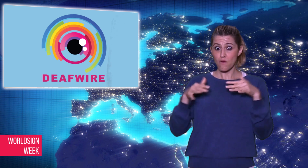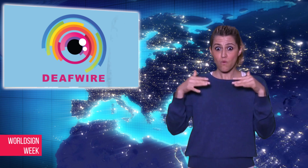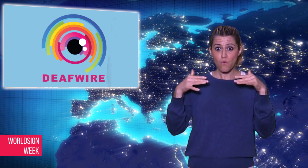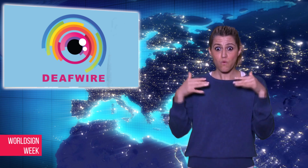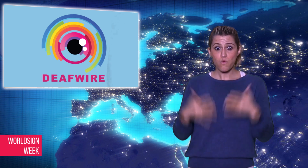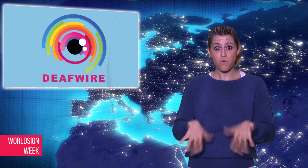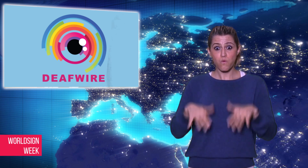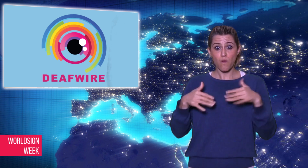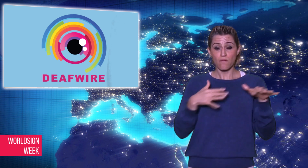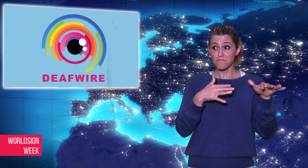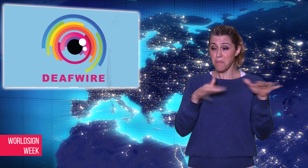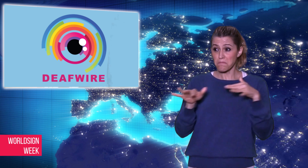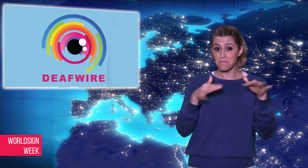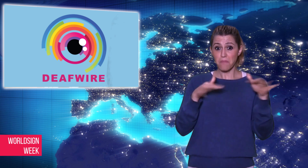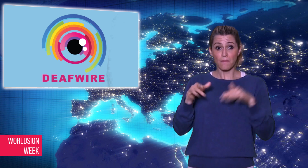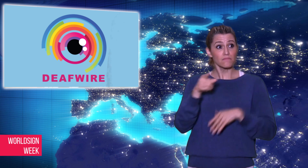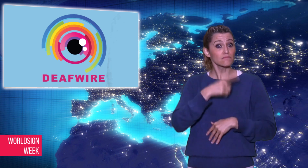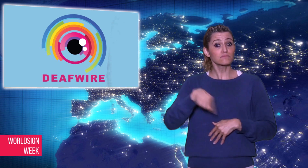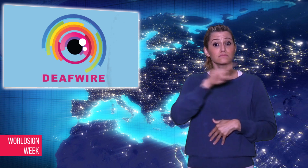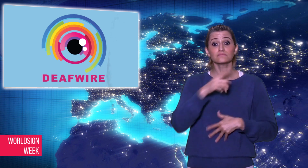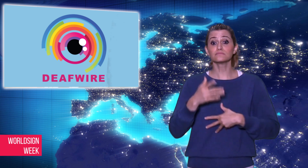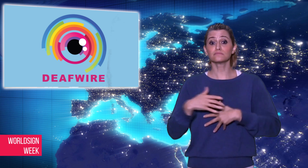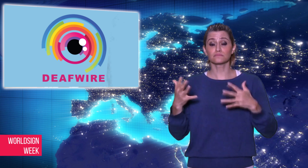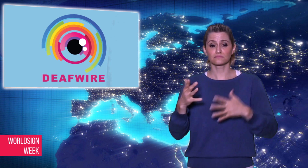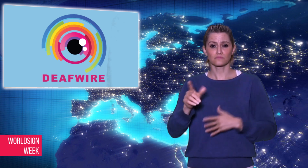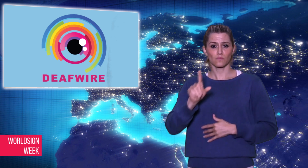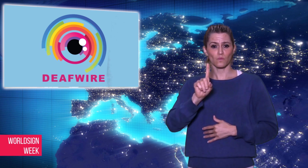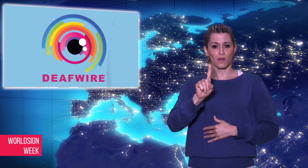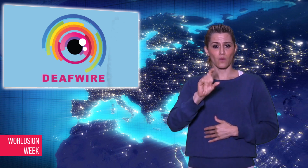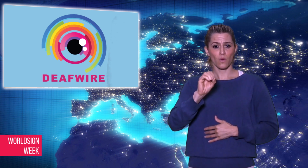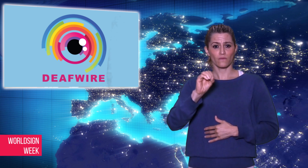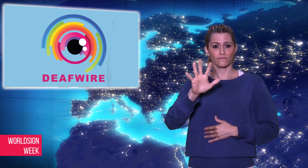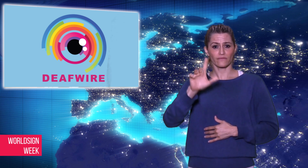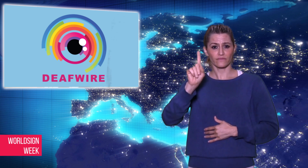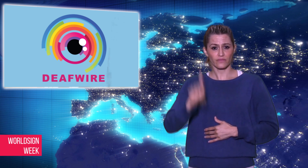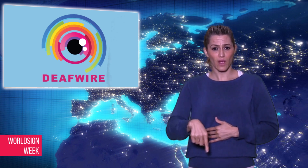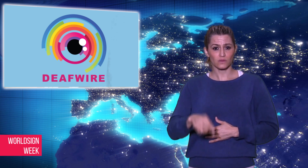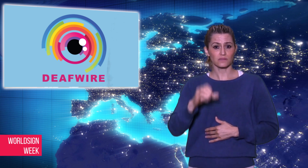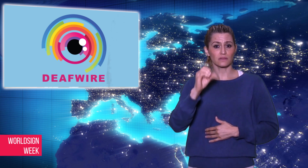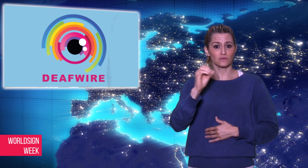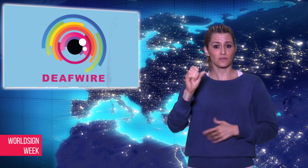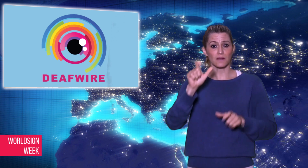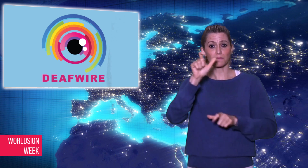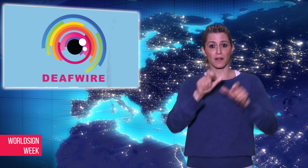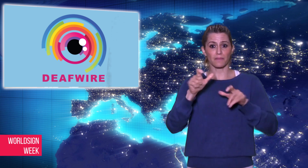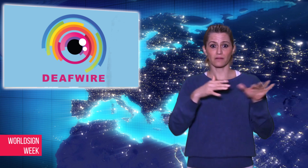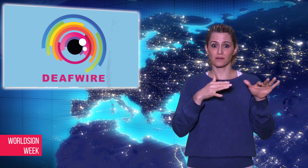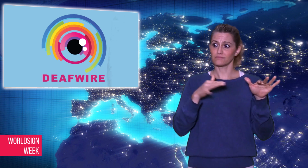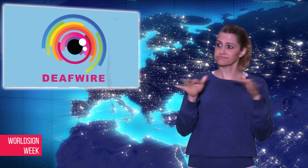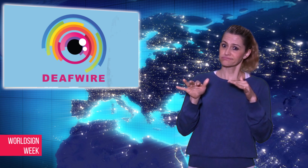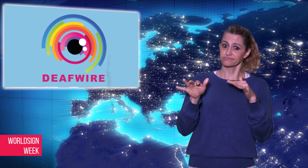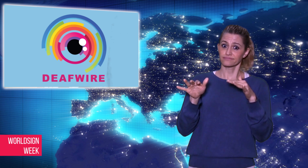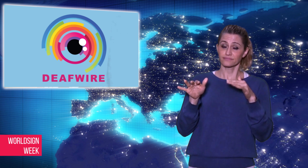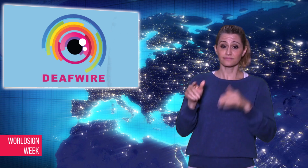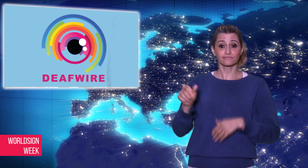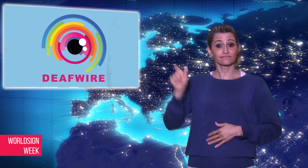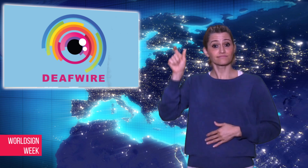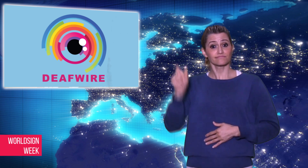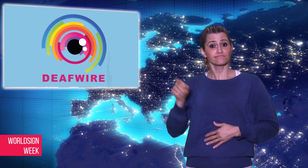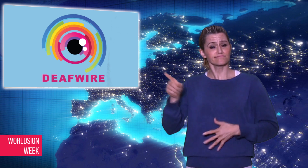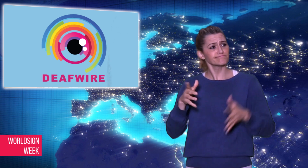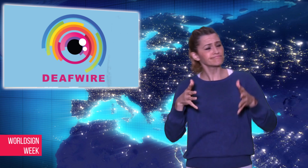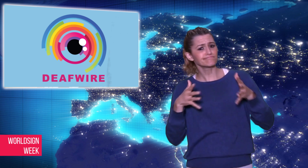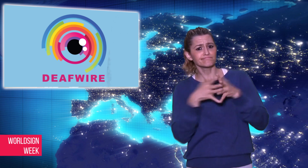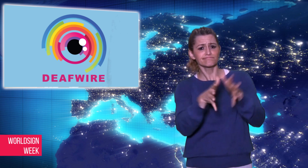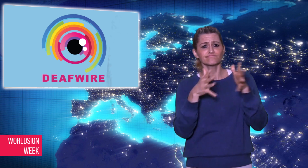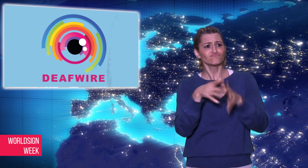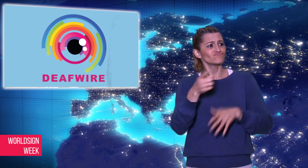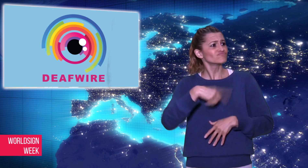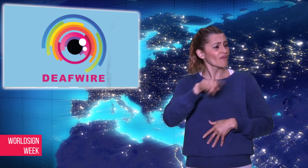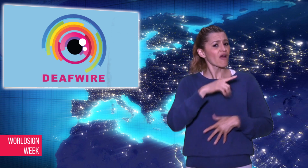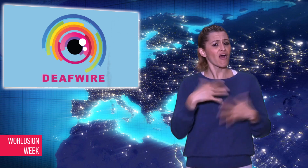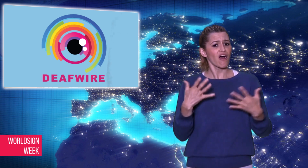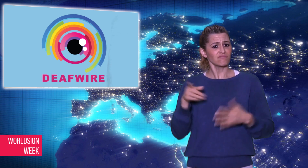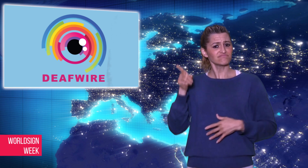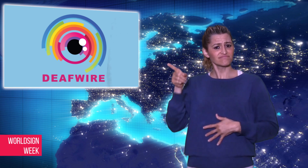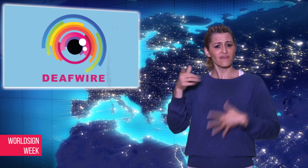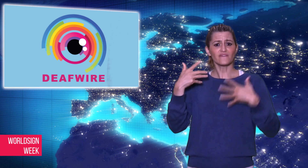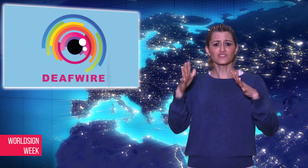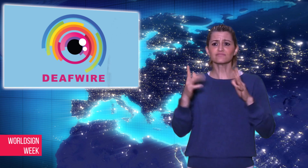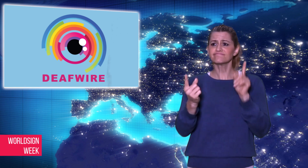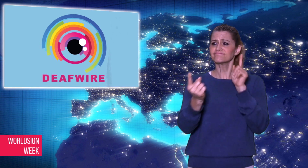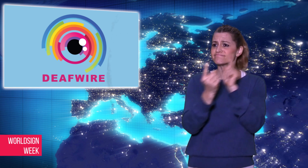In her video which became viral and attracted the